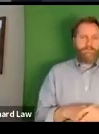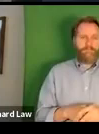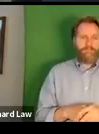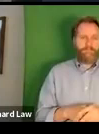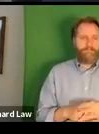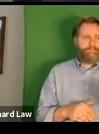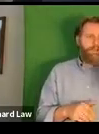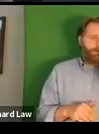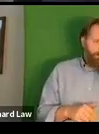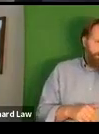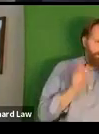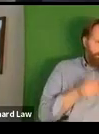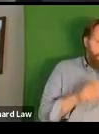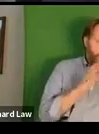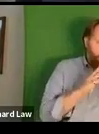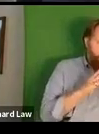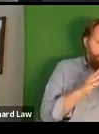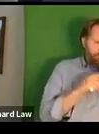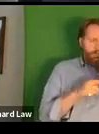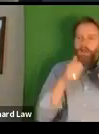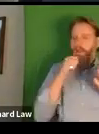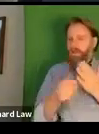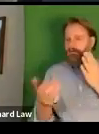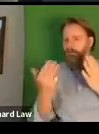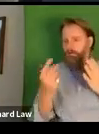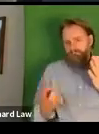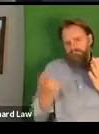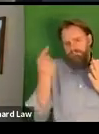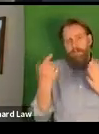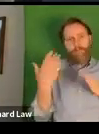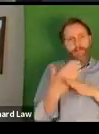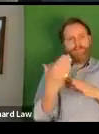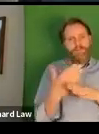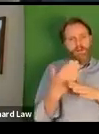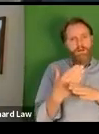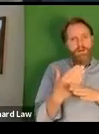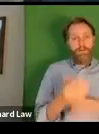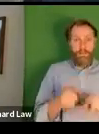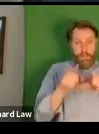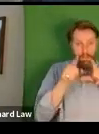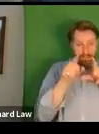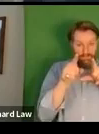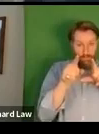so if you are with somebody and you are shielding them which is really the